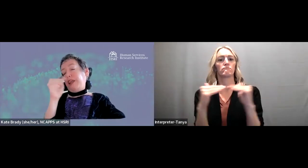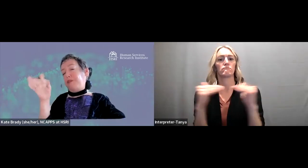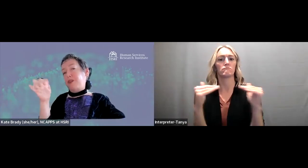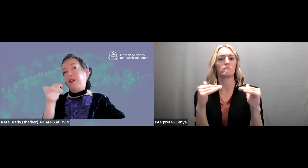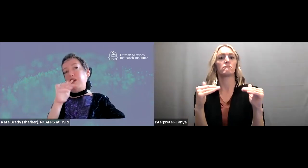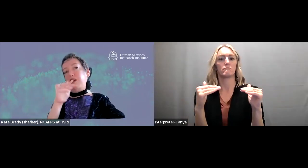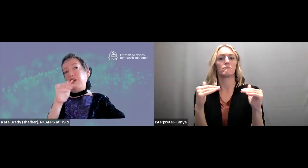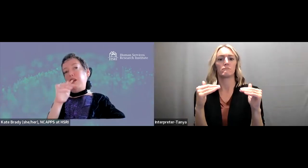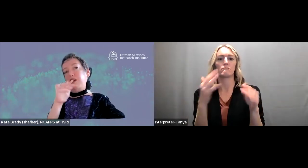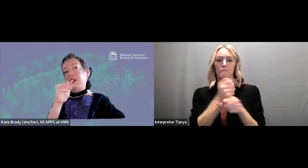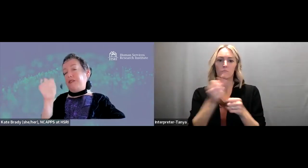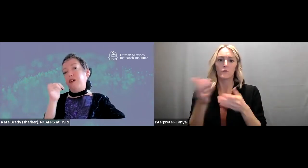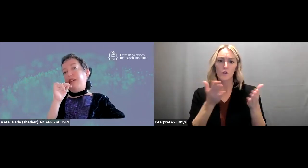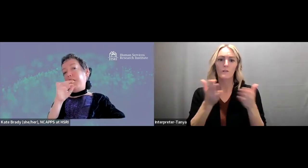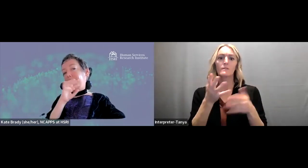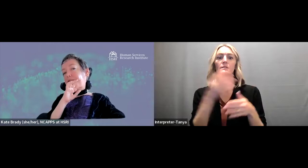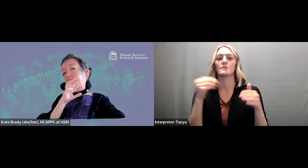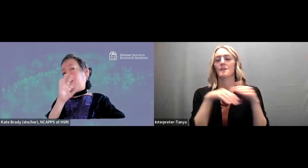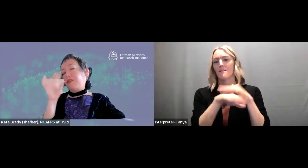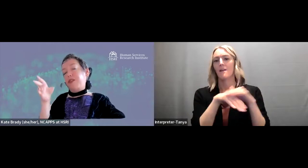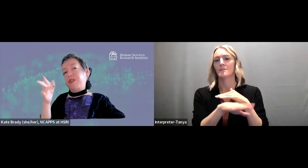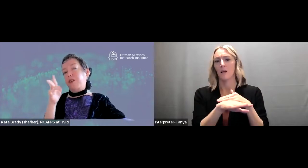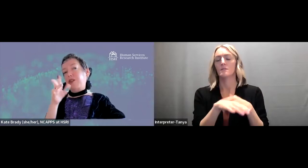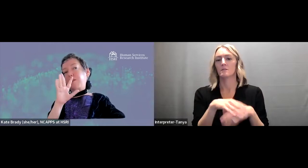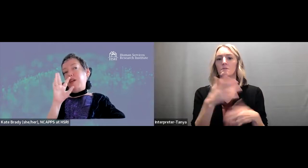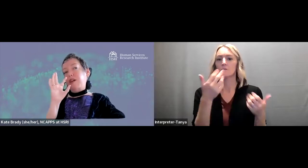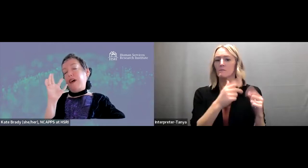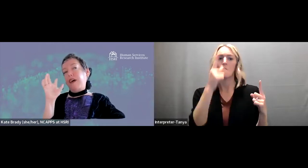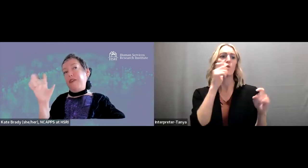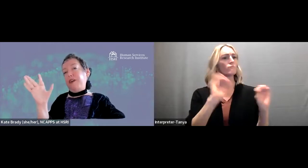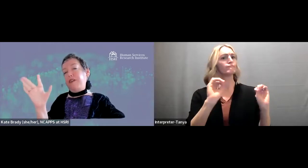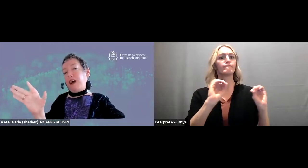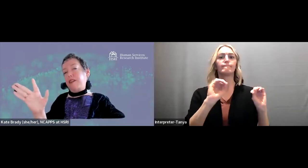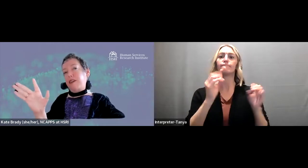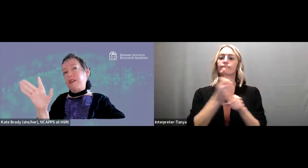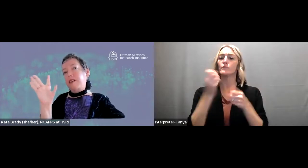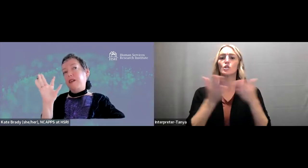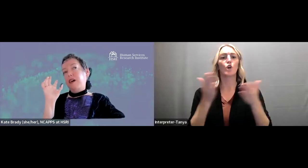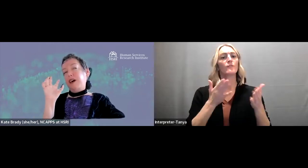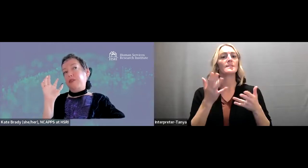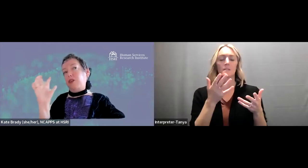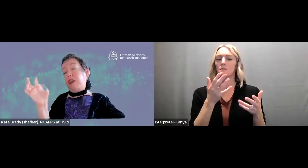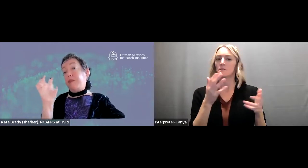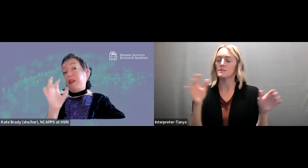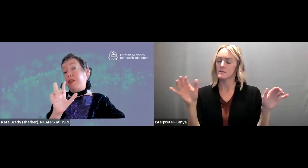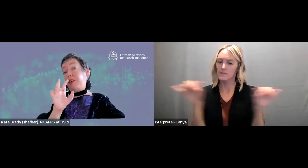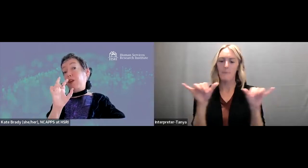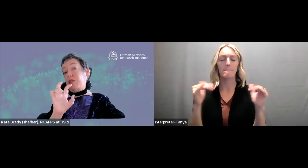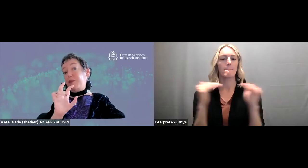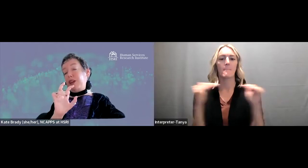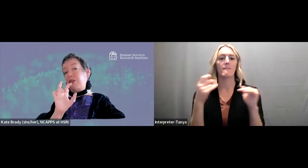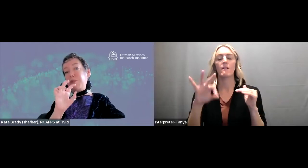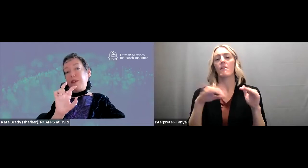Any person not receiving services that level of access should not be different or diminished